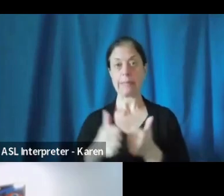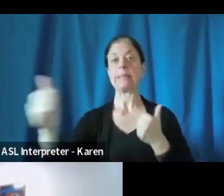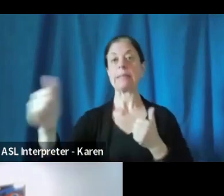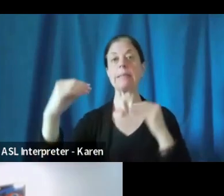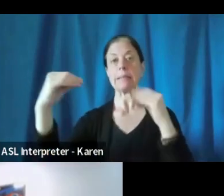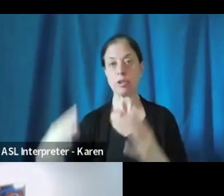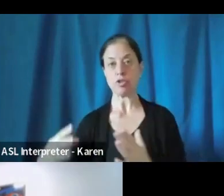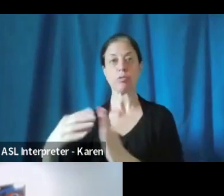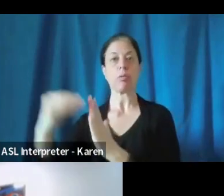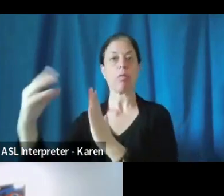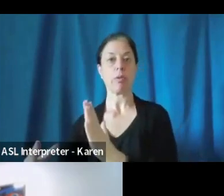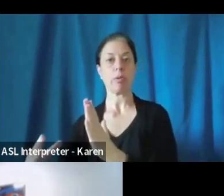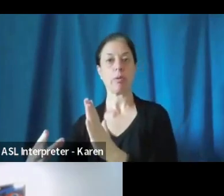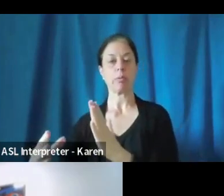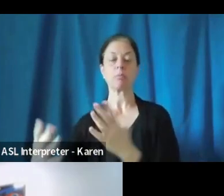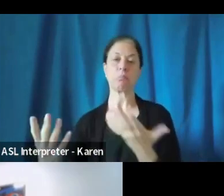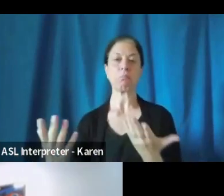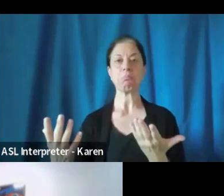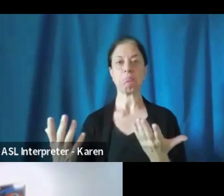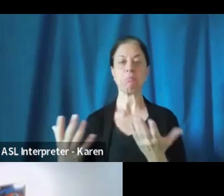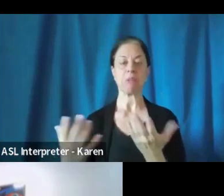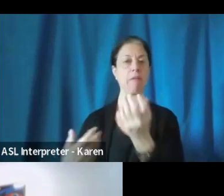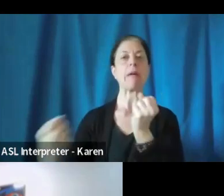official accommodation, and my job